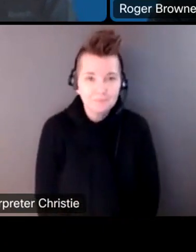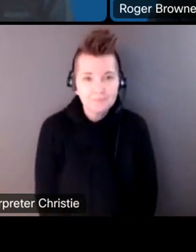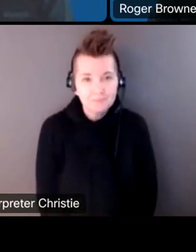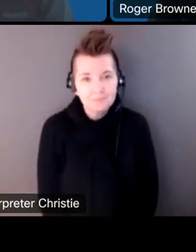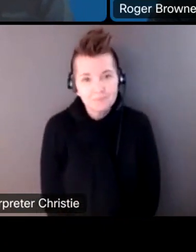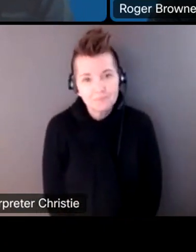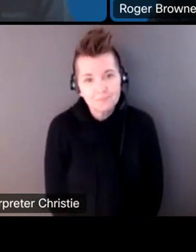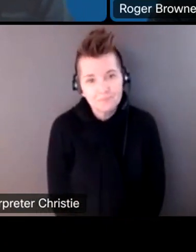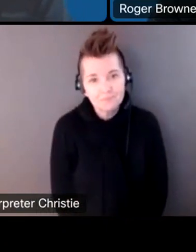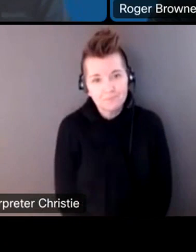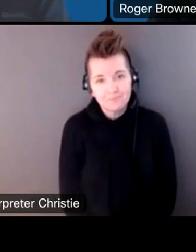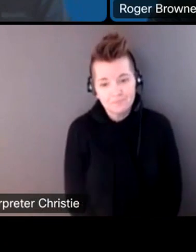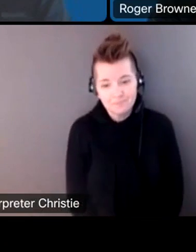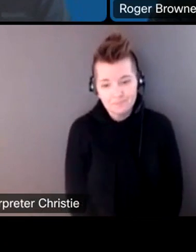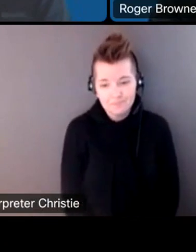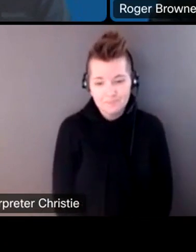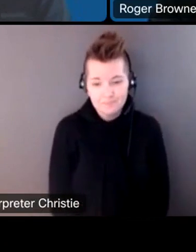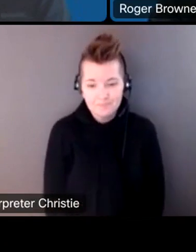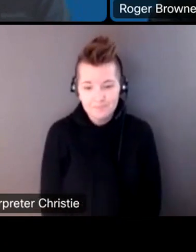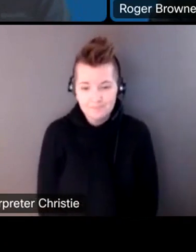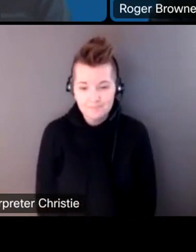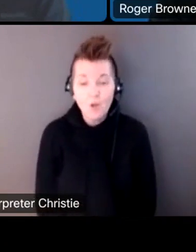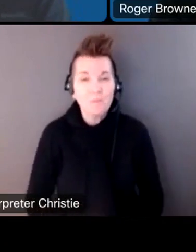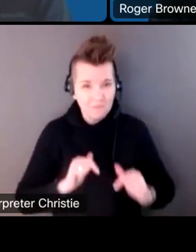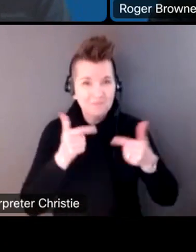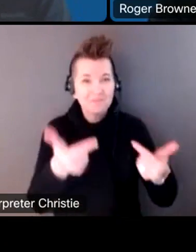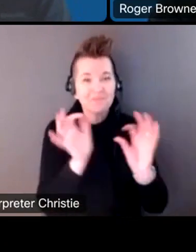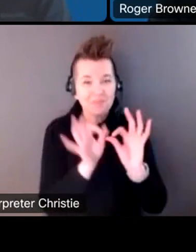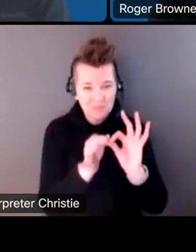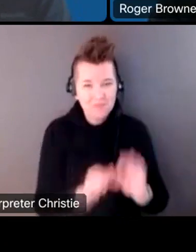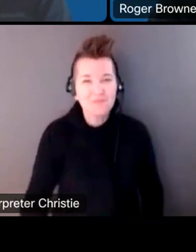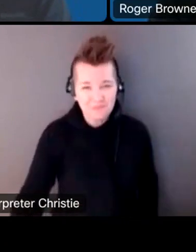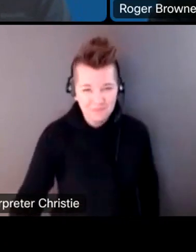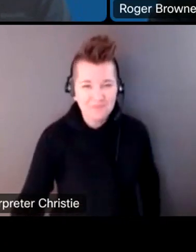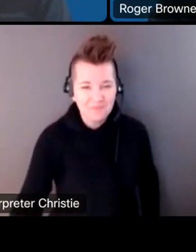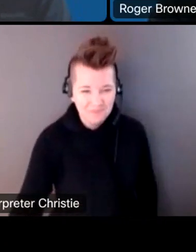Charissa Iogna: Perfect. Thank you. And then we're going to check in with Ben to see if this is the same Ben I just asked a question of.